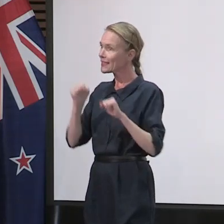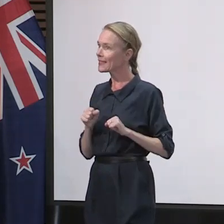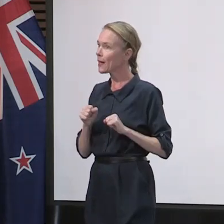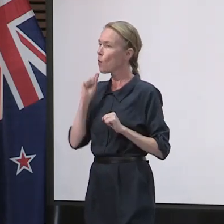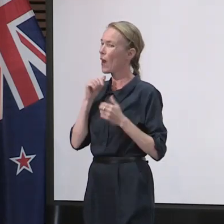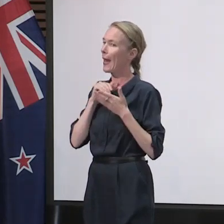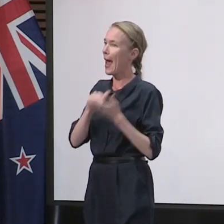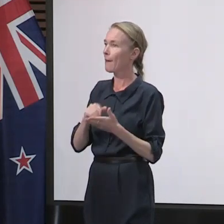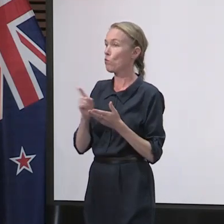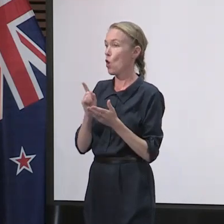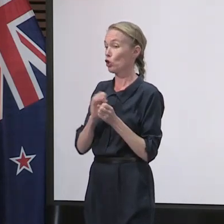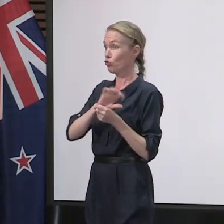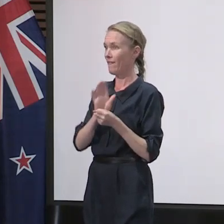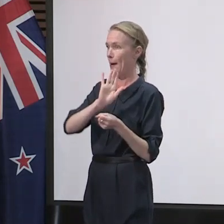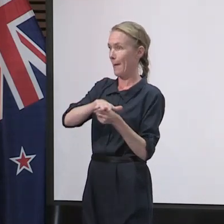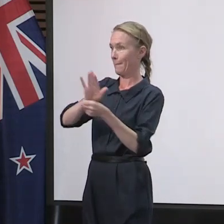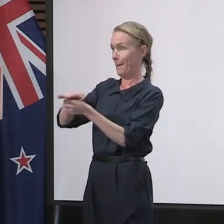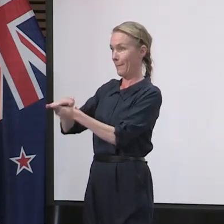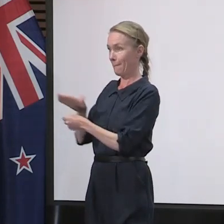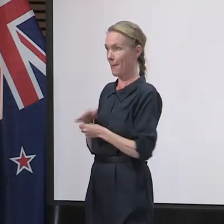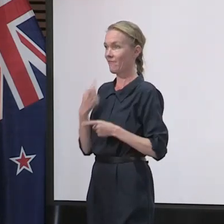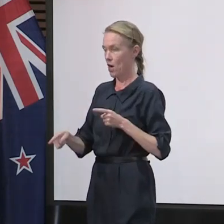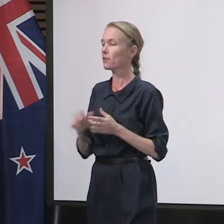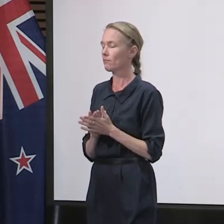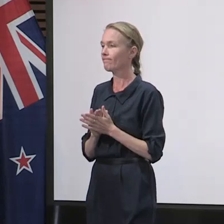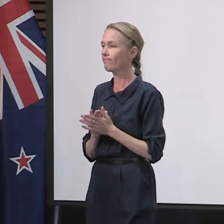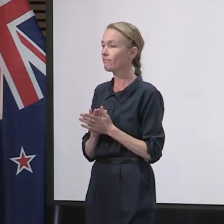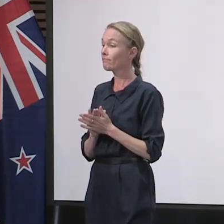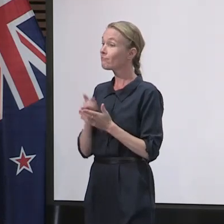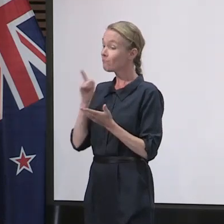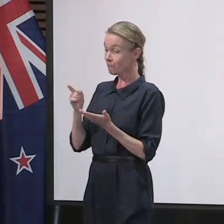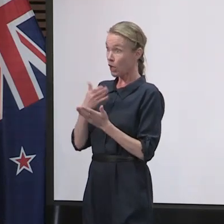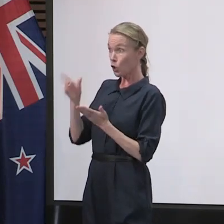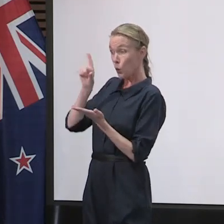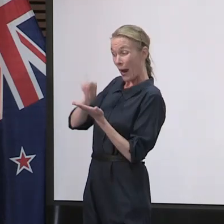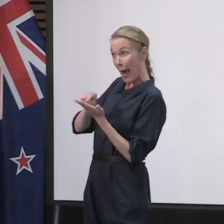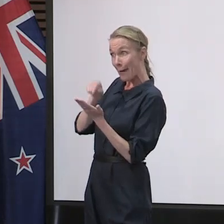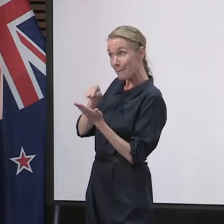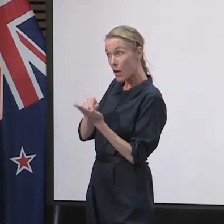that, the more likely we are to contain and prevent any